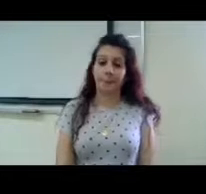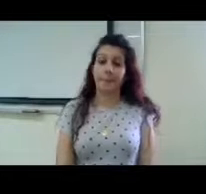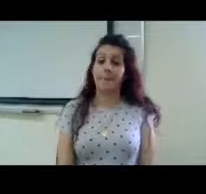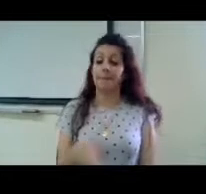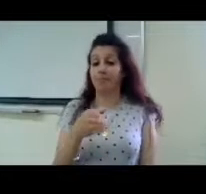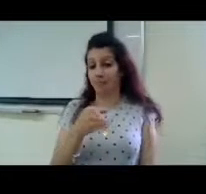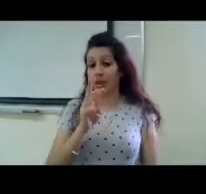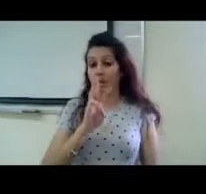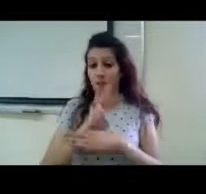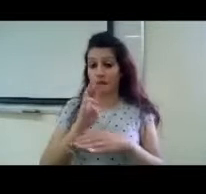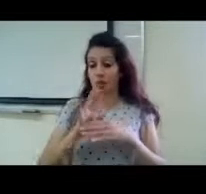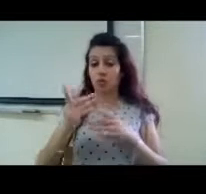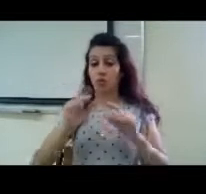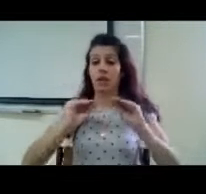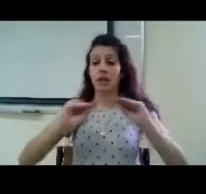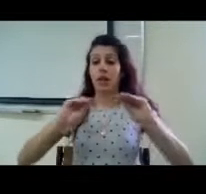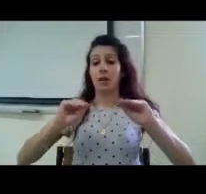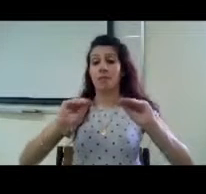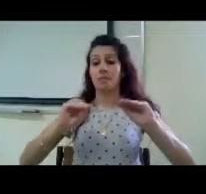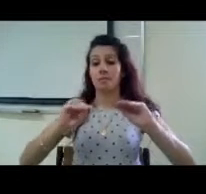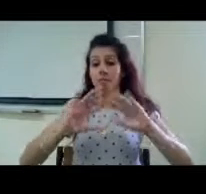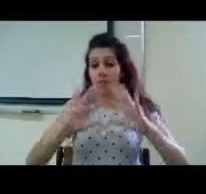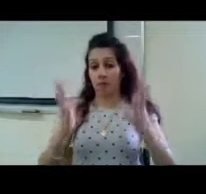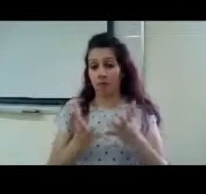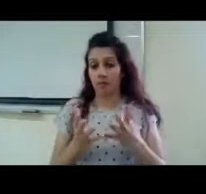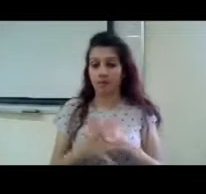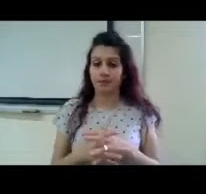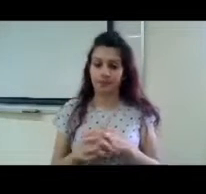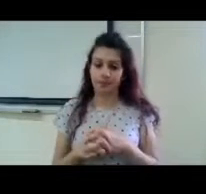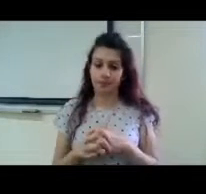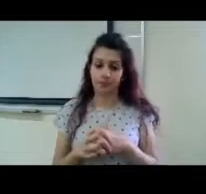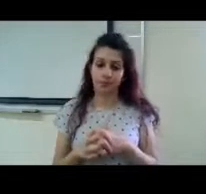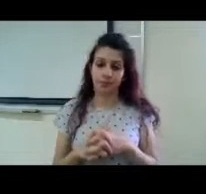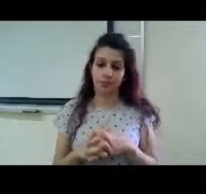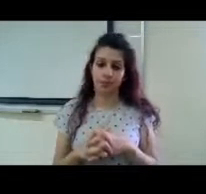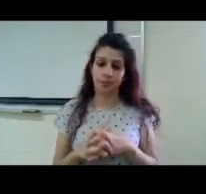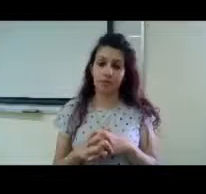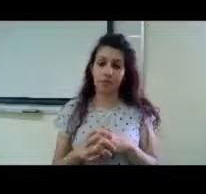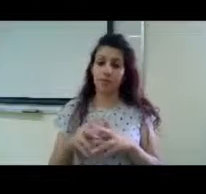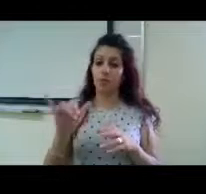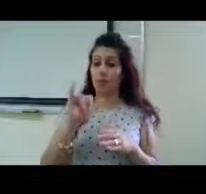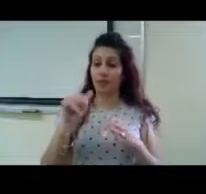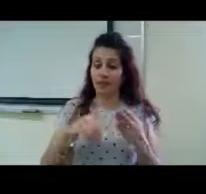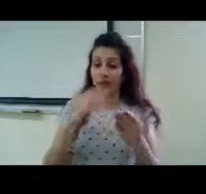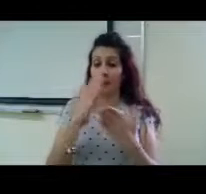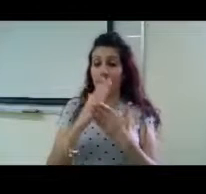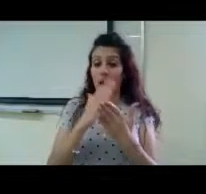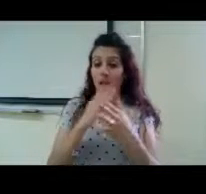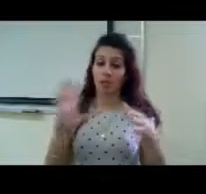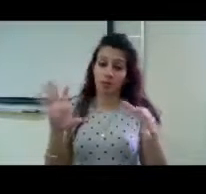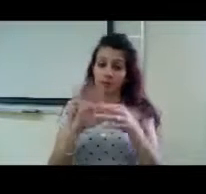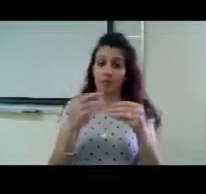it and and it has really showed excellent access prior the kovat 19 in